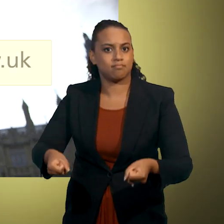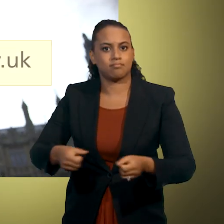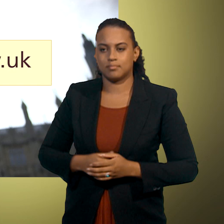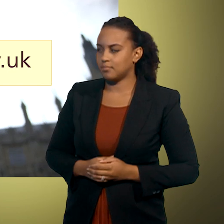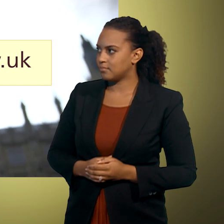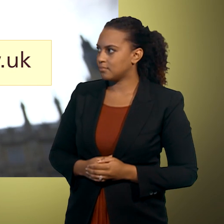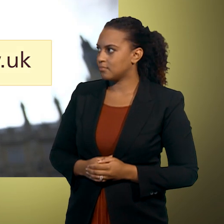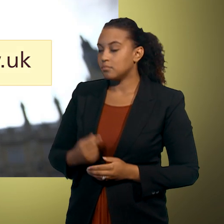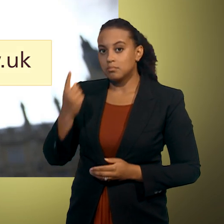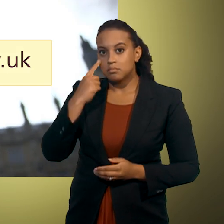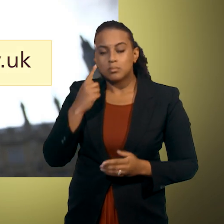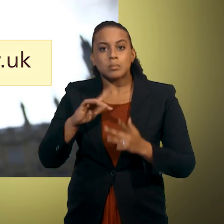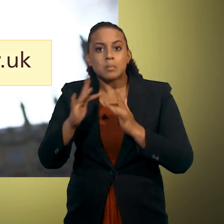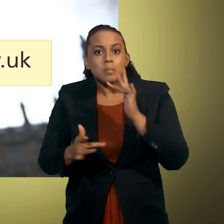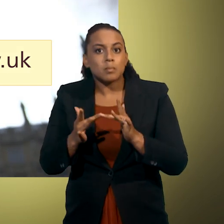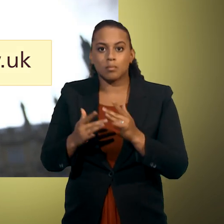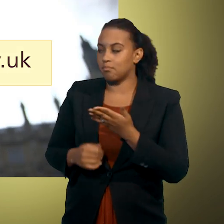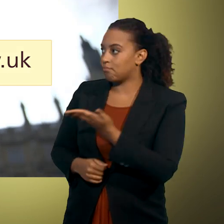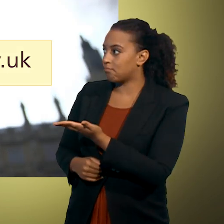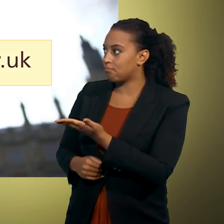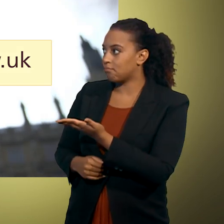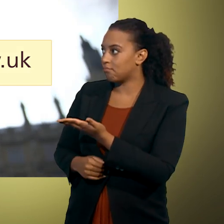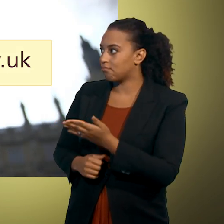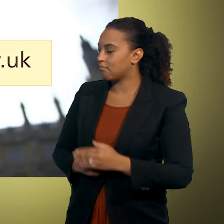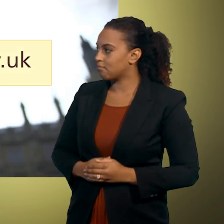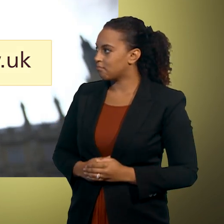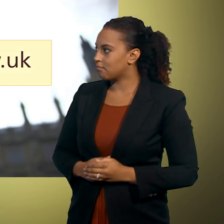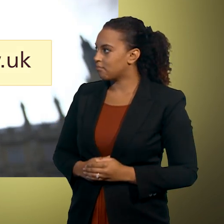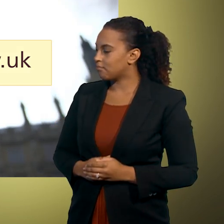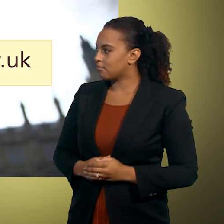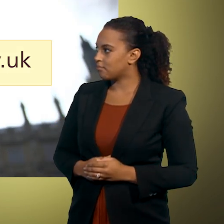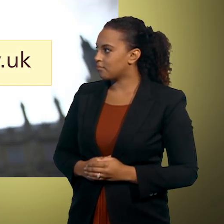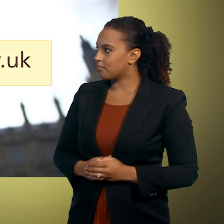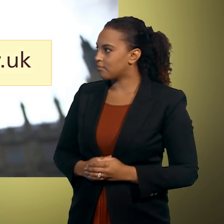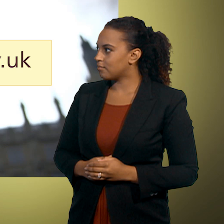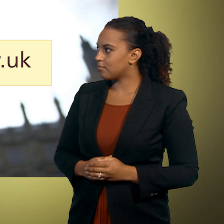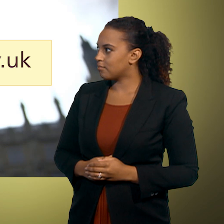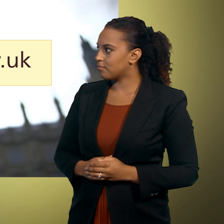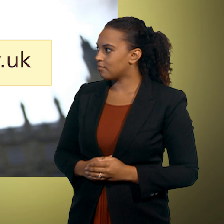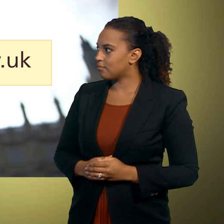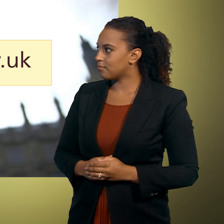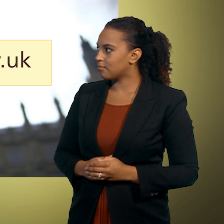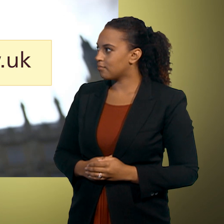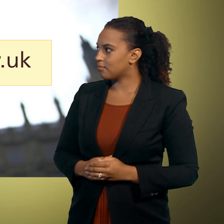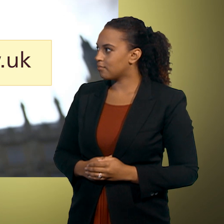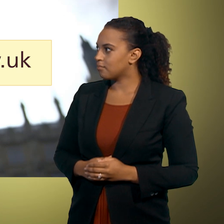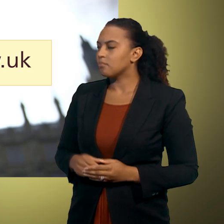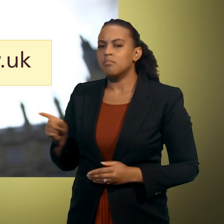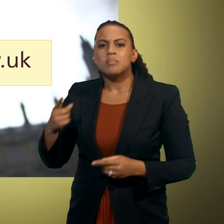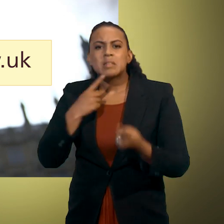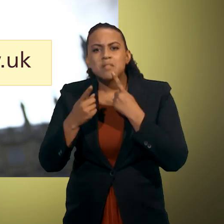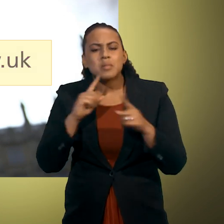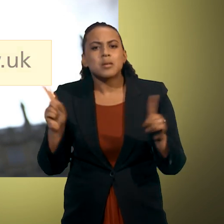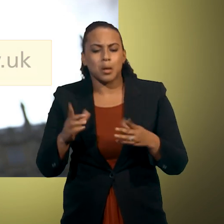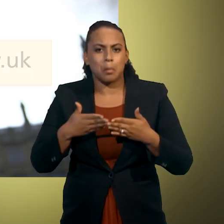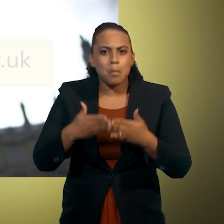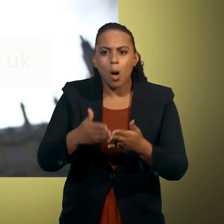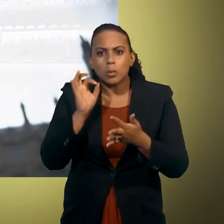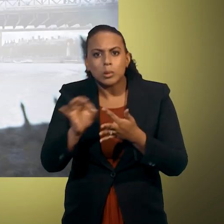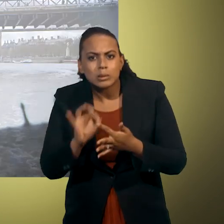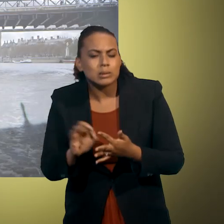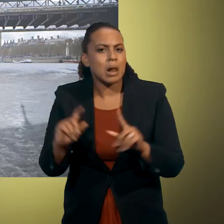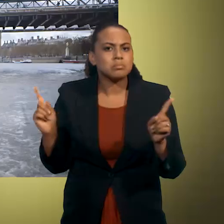Please visit the TfL website, www.tfl.gov.uk, where you will find details on river boats,